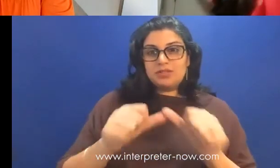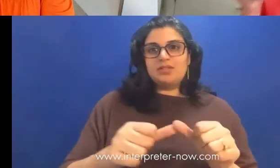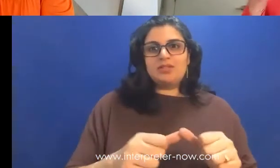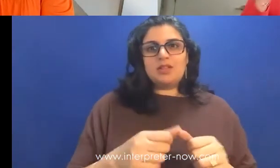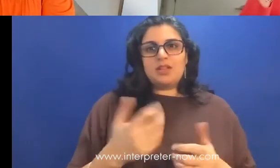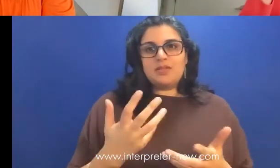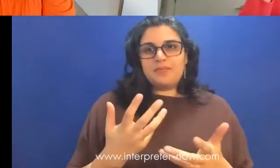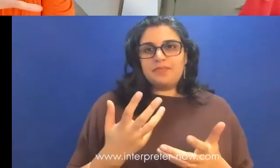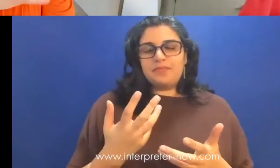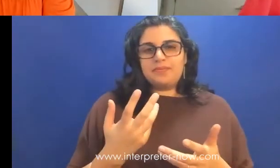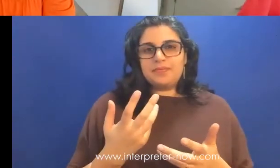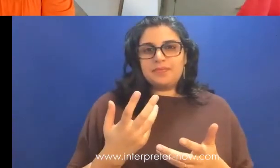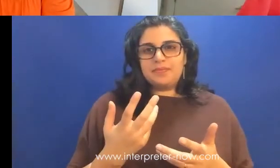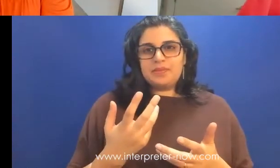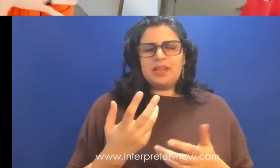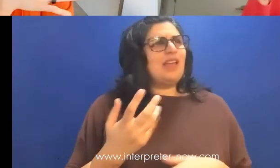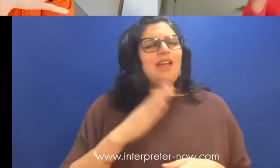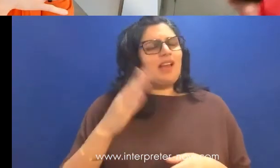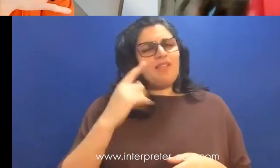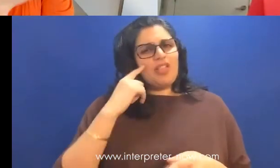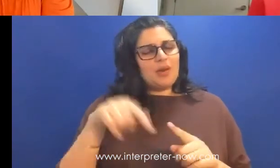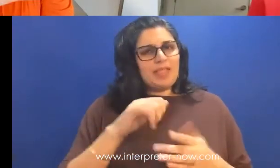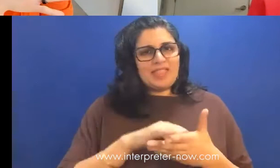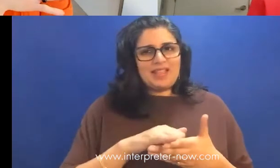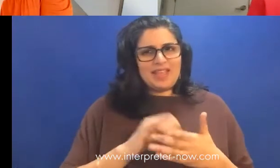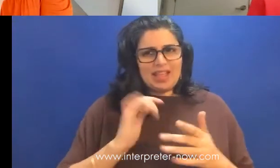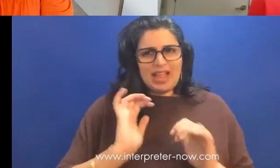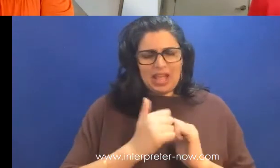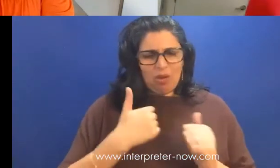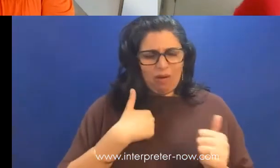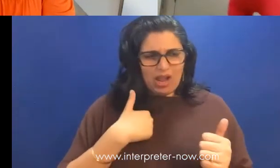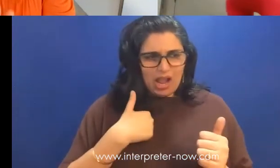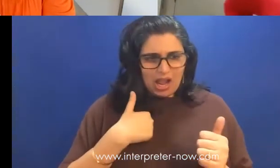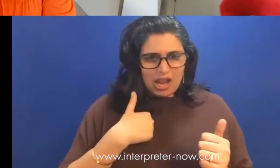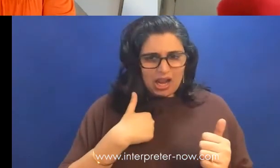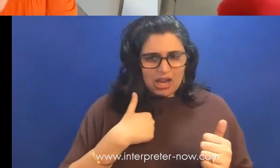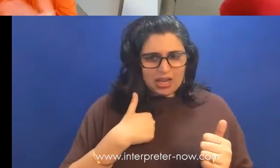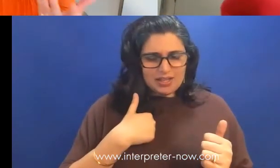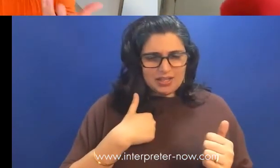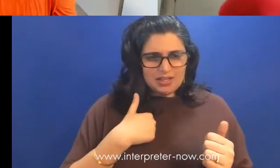that I've really thought about, like, how have I been sculpted by my reading, but I